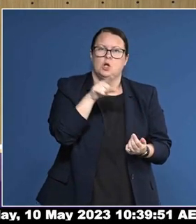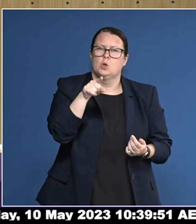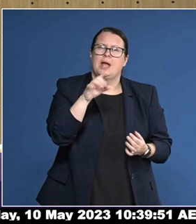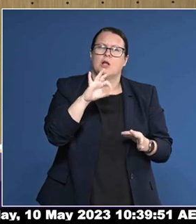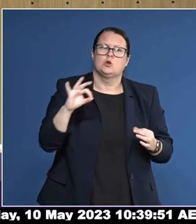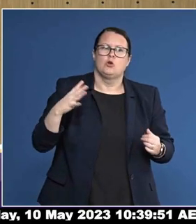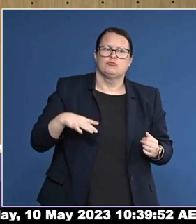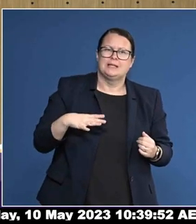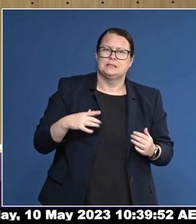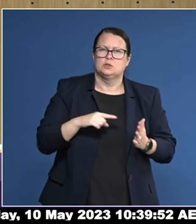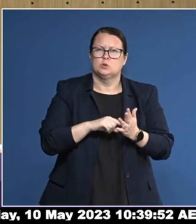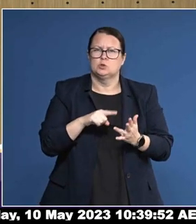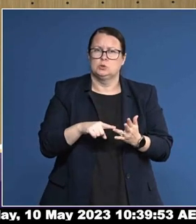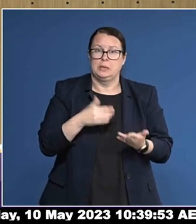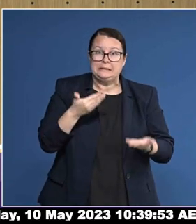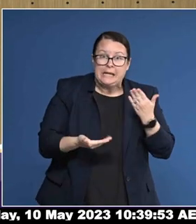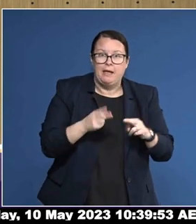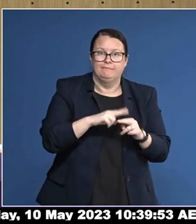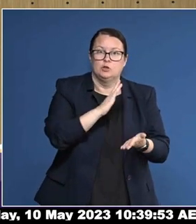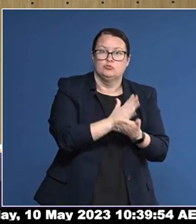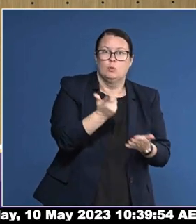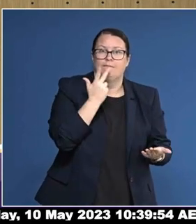contents of those documents; correct? Correct.